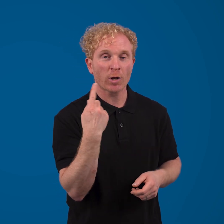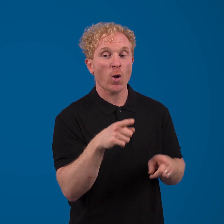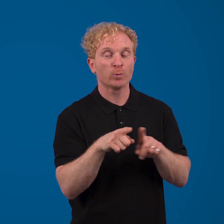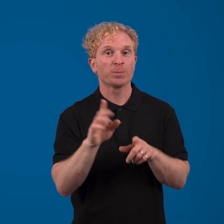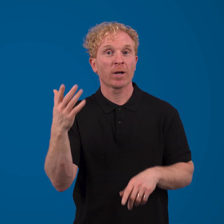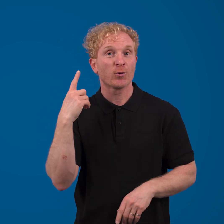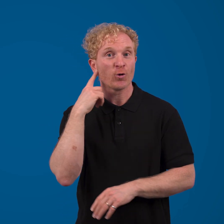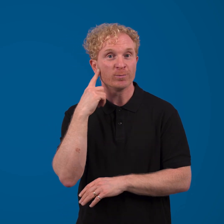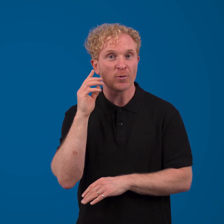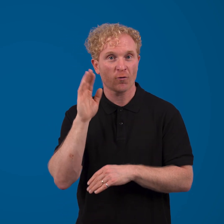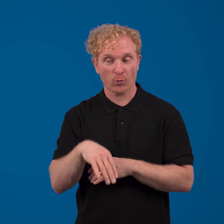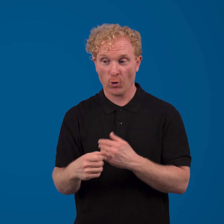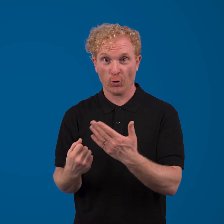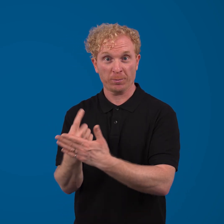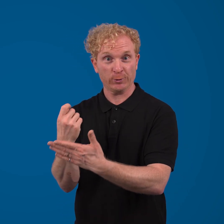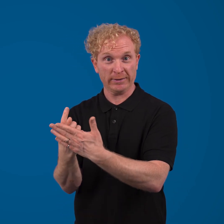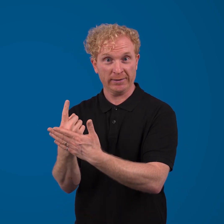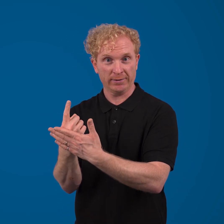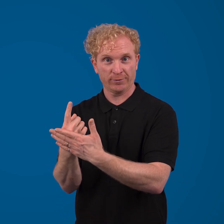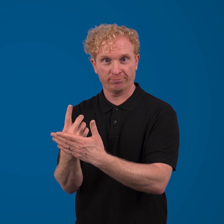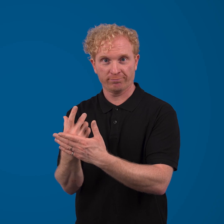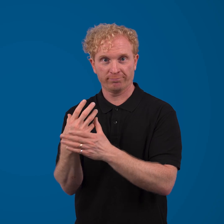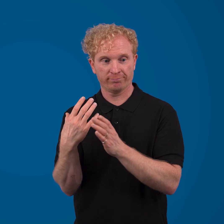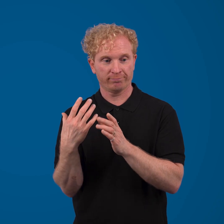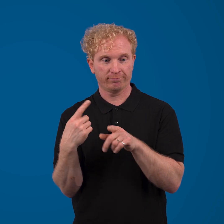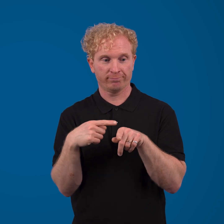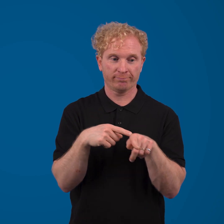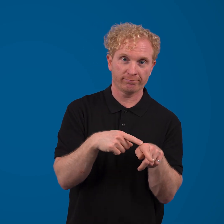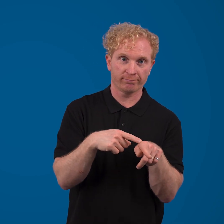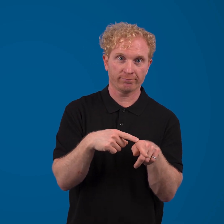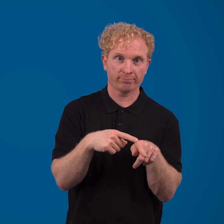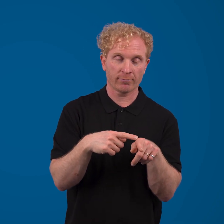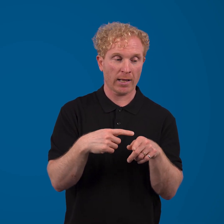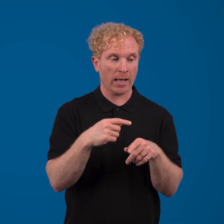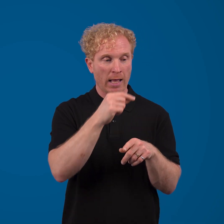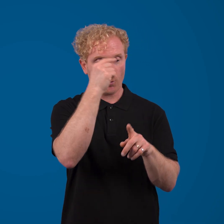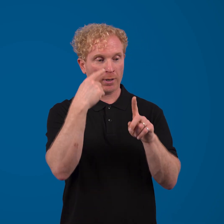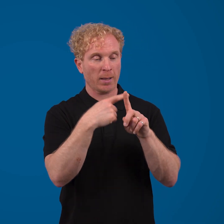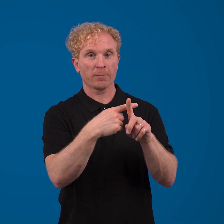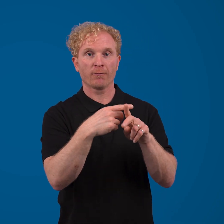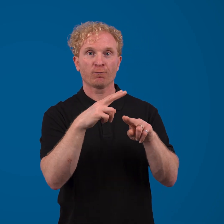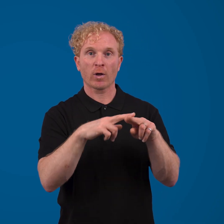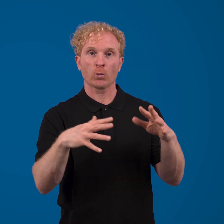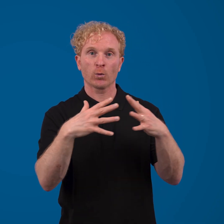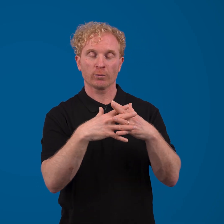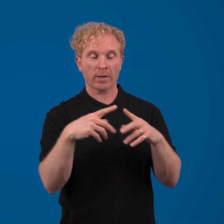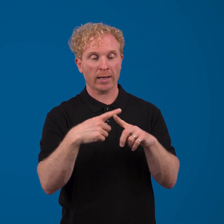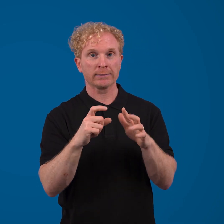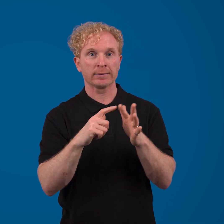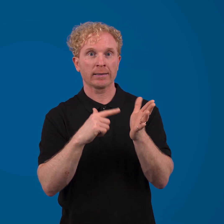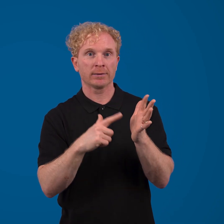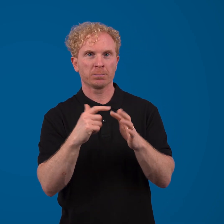We also heard about opportunities to lean into the Outcomes Framework and data